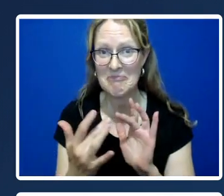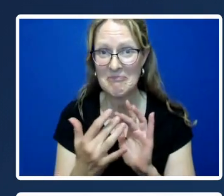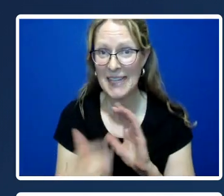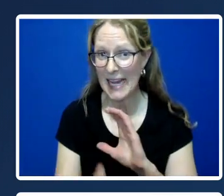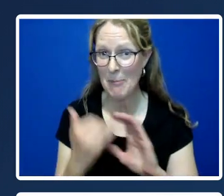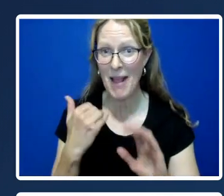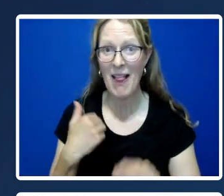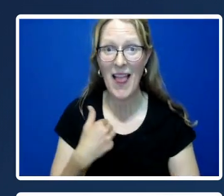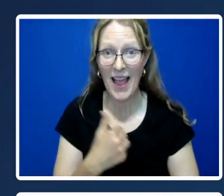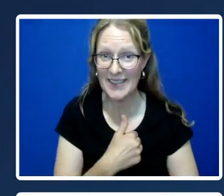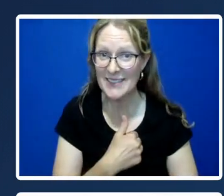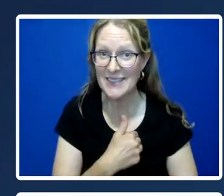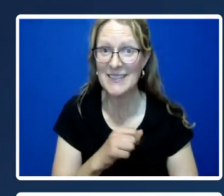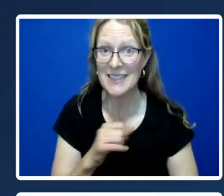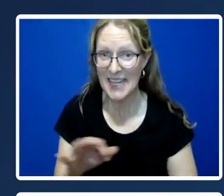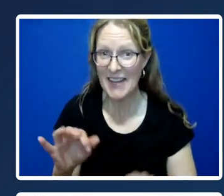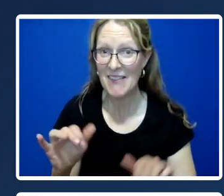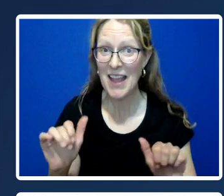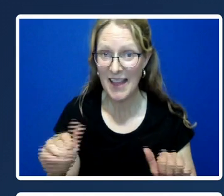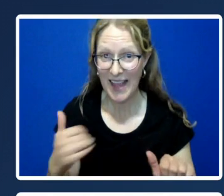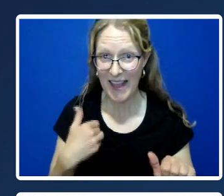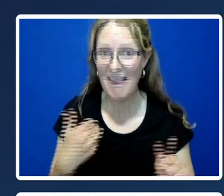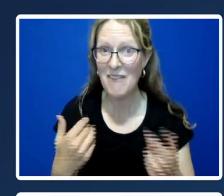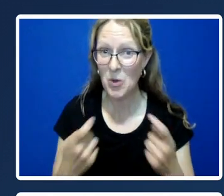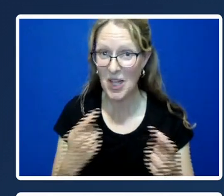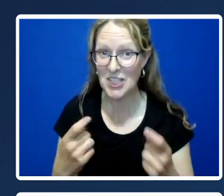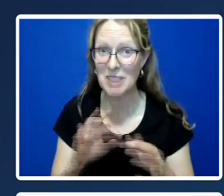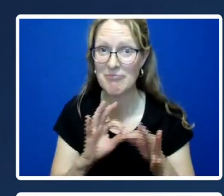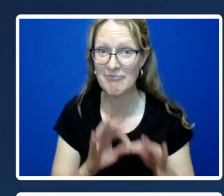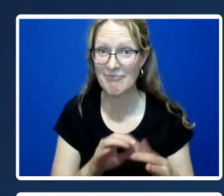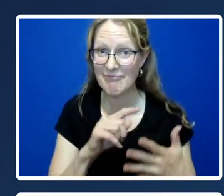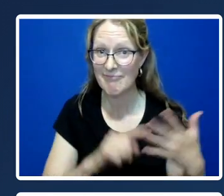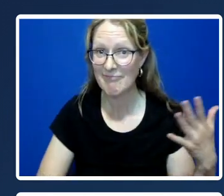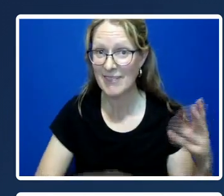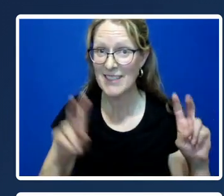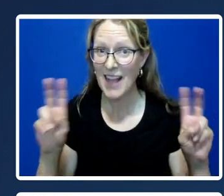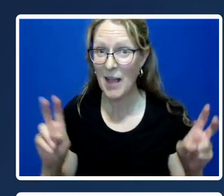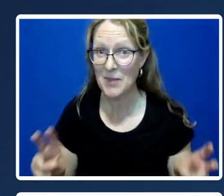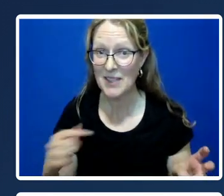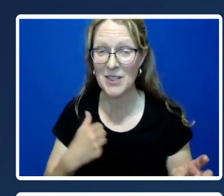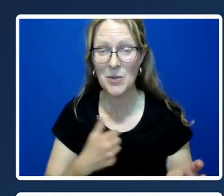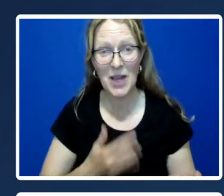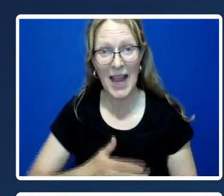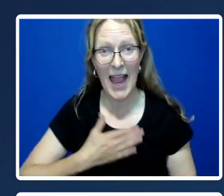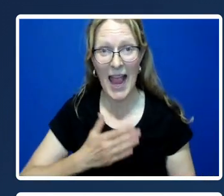to do with us on these topics. We'd be more than happy to chat . We wish we could